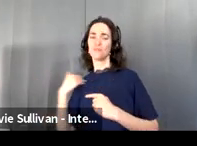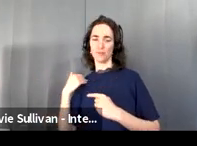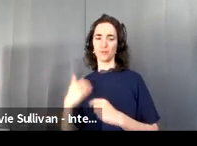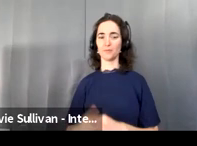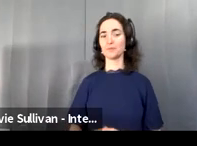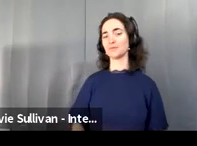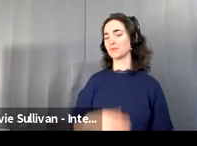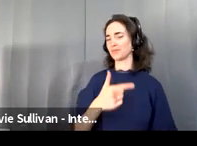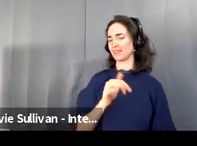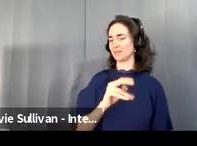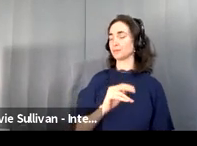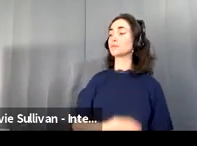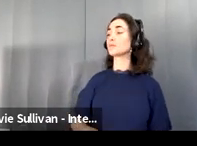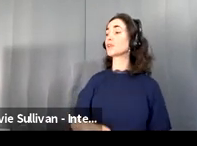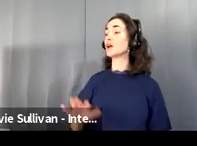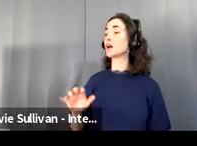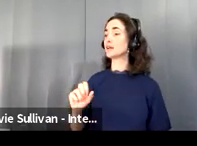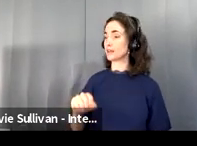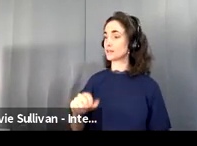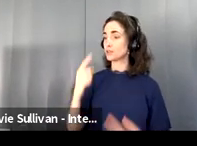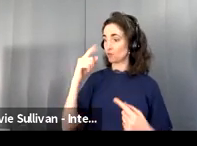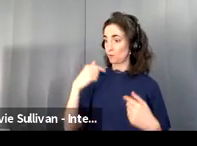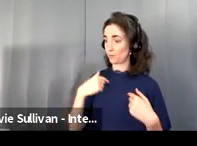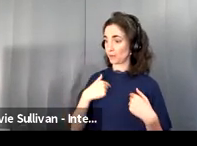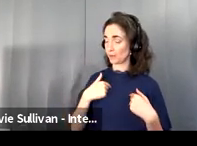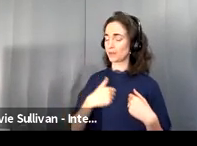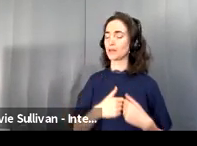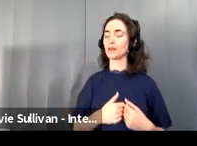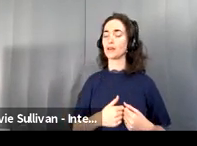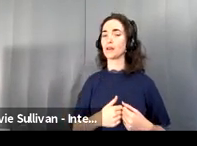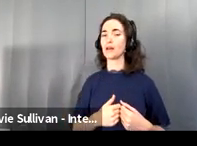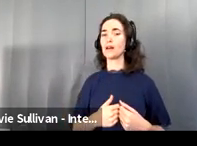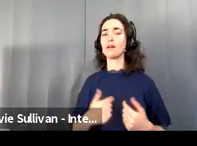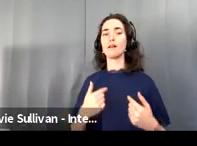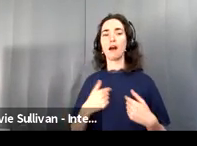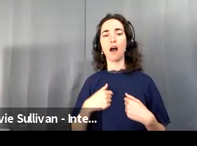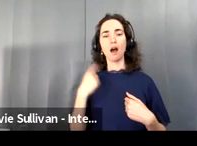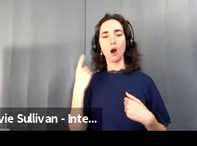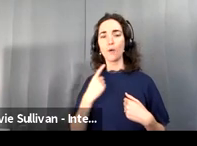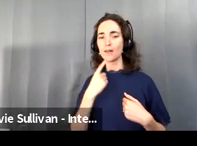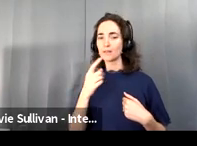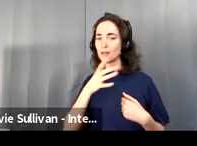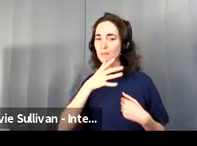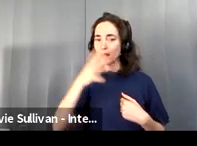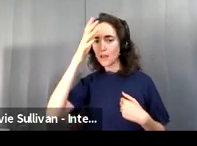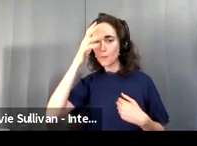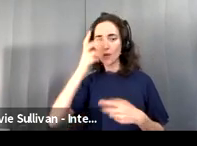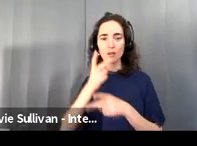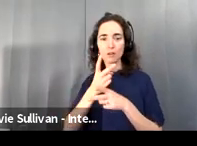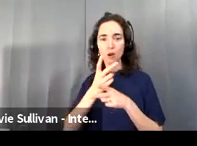Yes, I'm. For me, what I do is I would always tell parents or guardians.